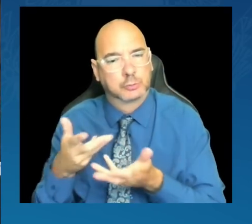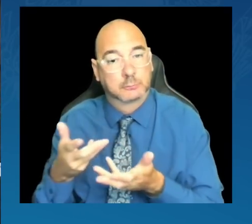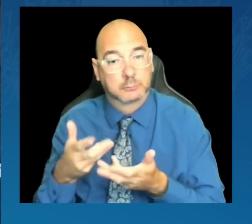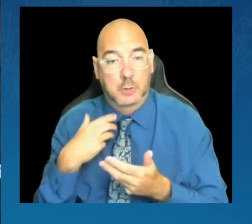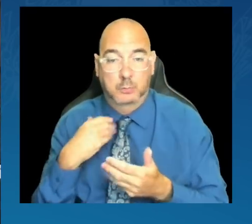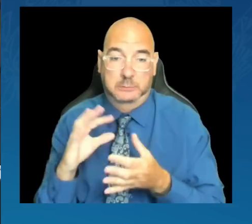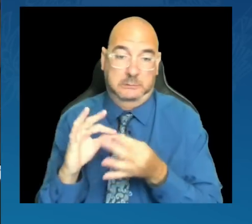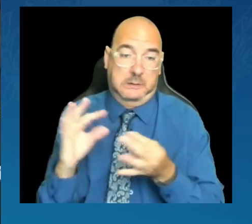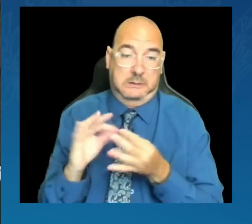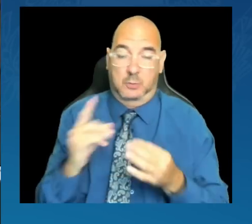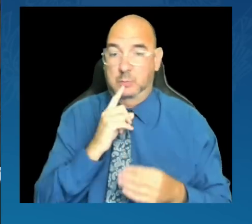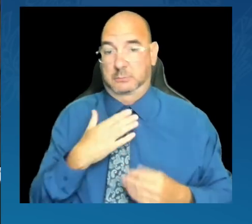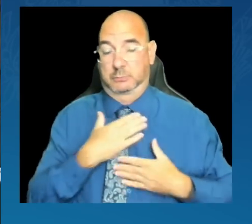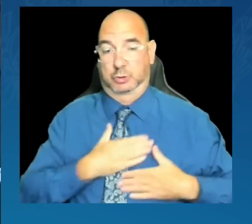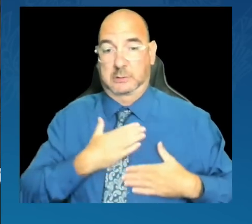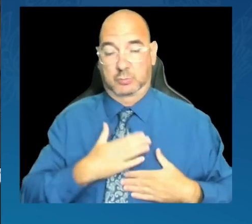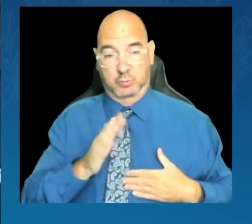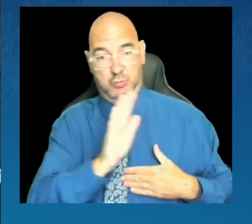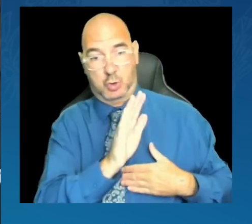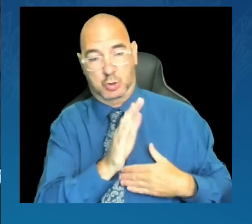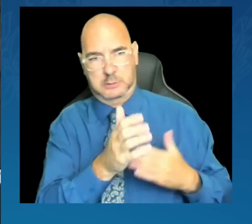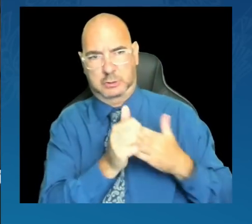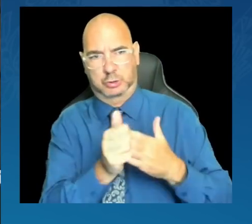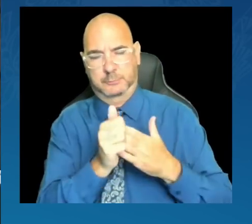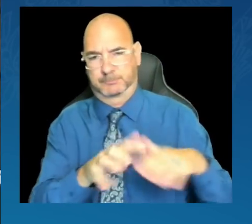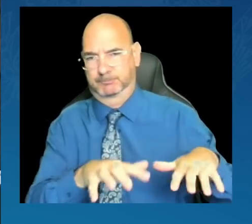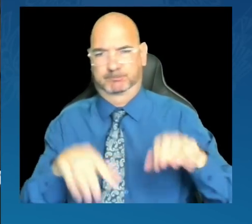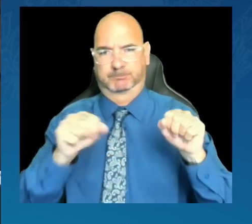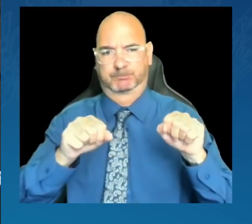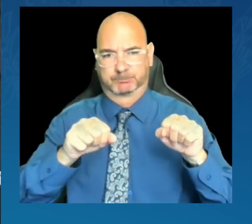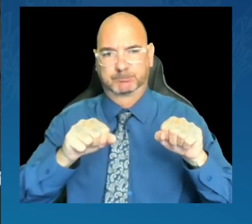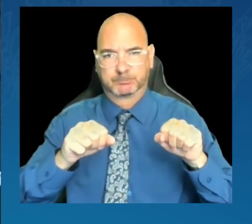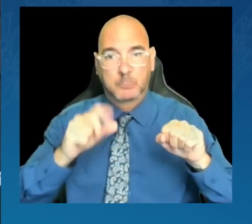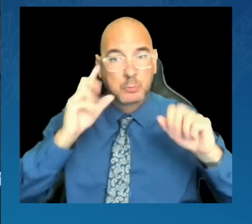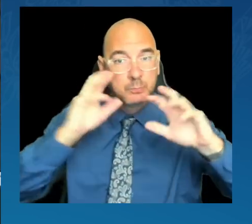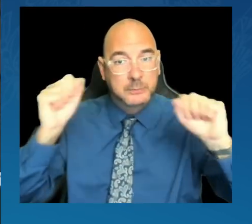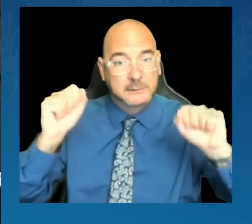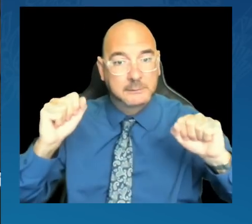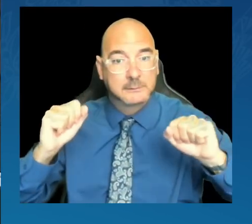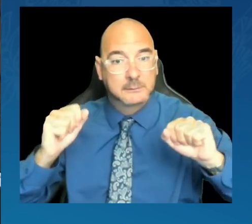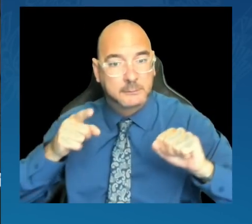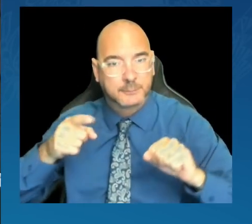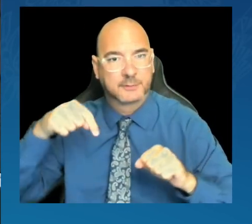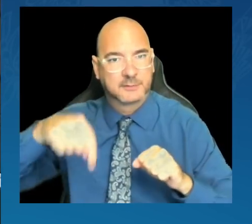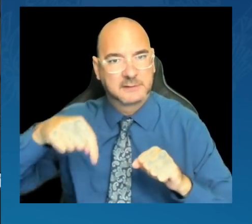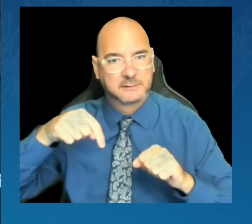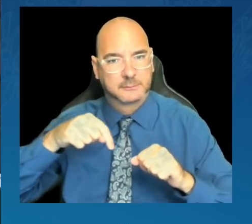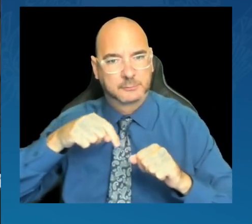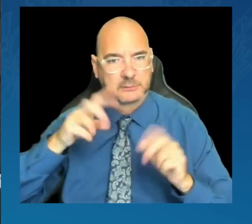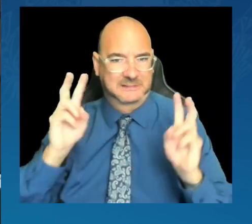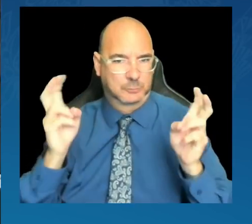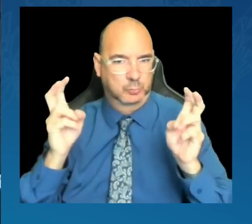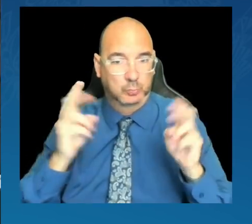your leadership, the president's leadership on this issue. And really, for all that you are doing to fight